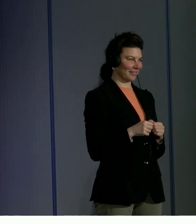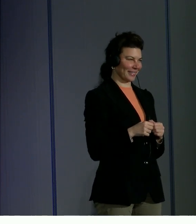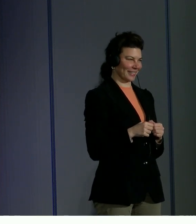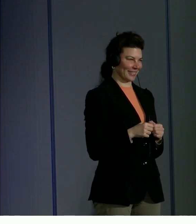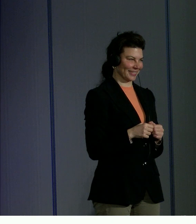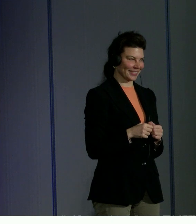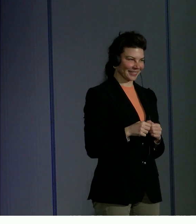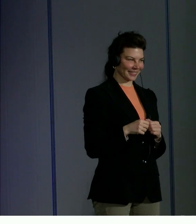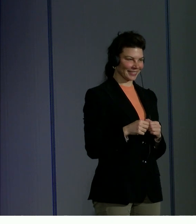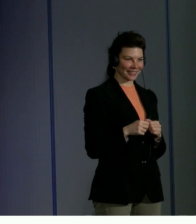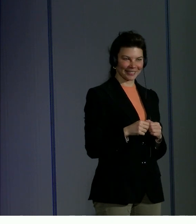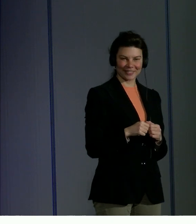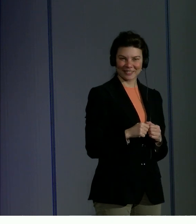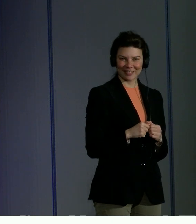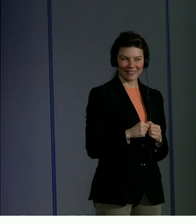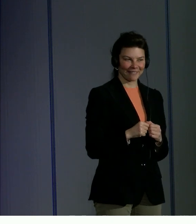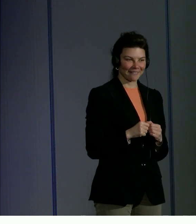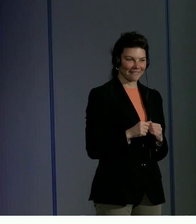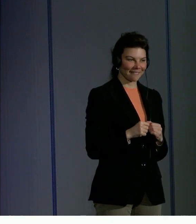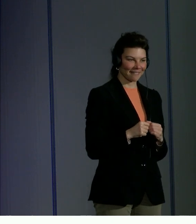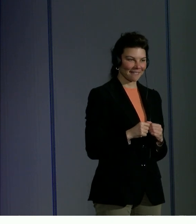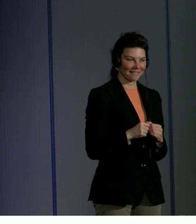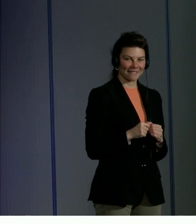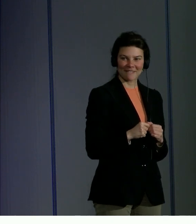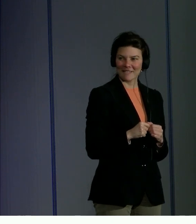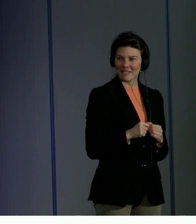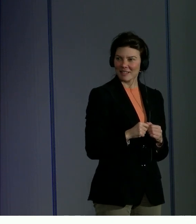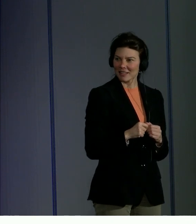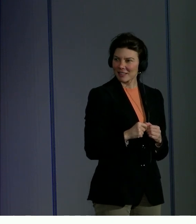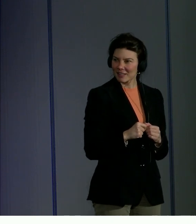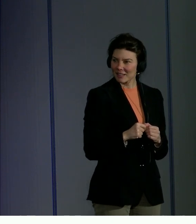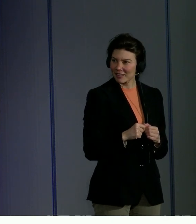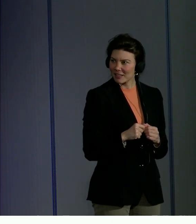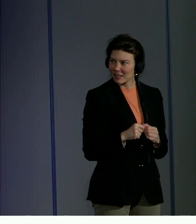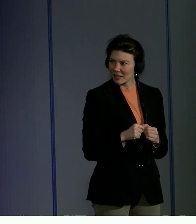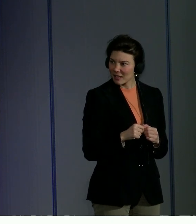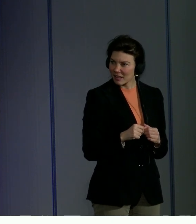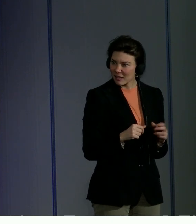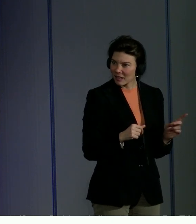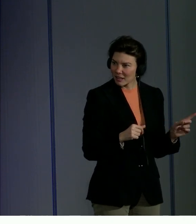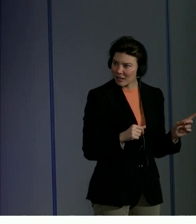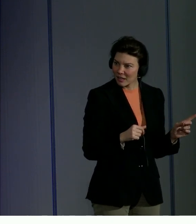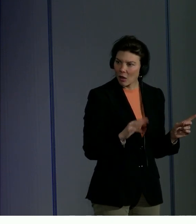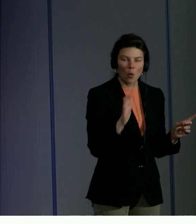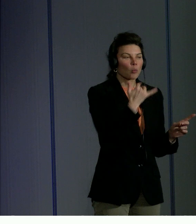Okay. >> CATHERINE SCHMITT WHITAKER: I'm sorry, is there another one? >> SUE CULLEN: No, I don't think so.